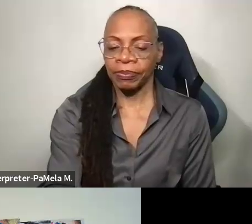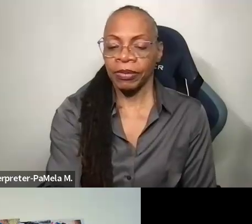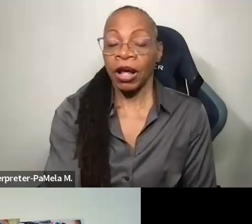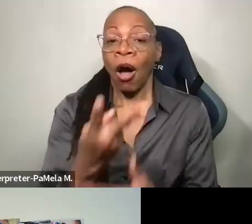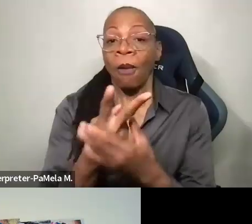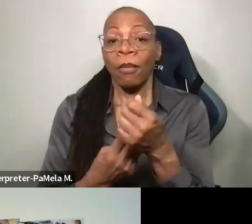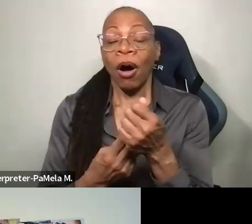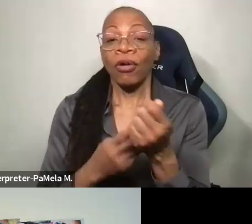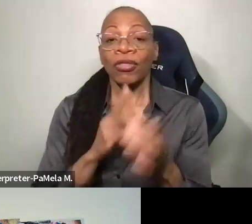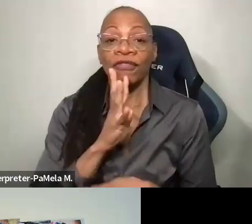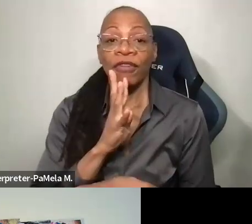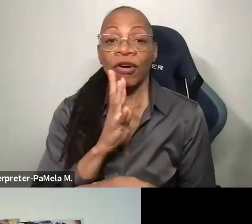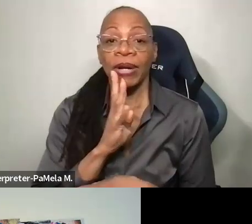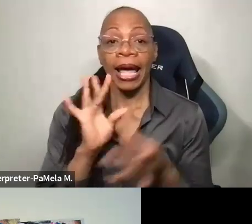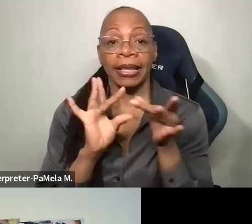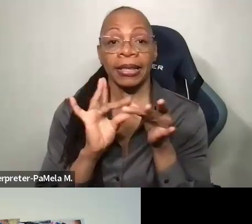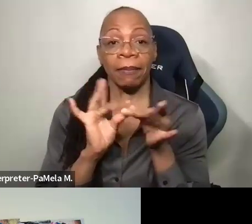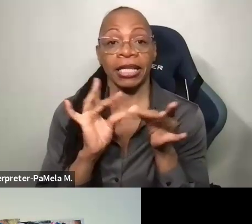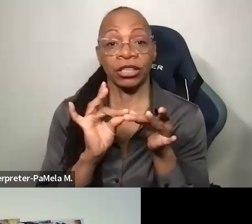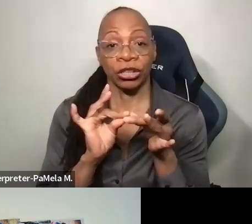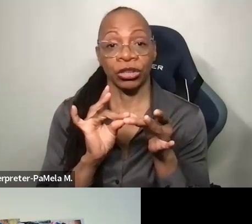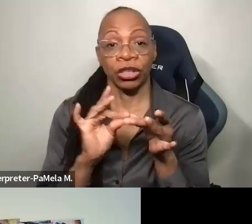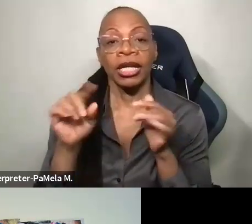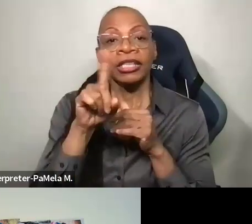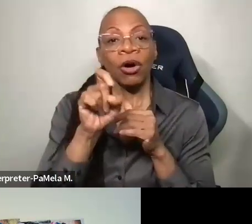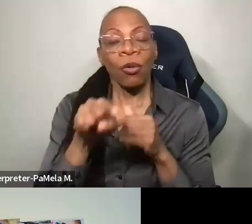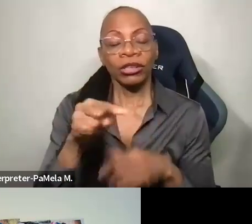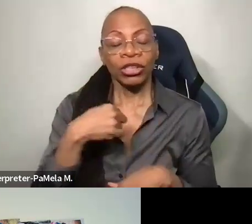All right. So there's a question that I want to cover